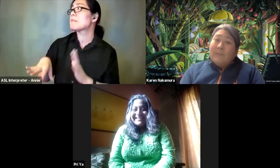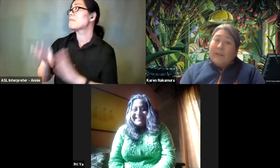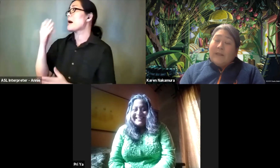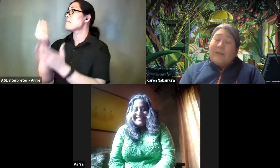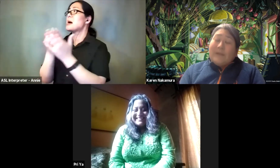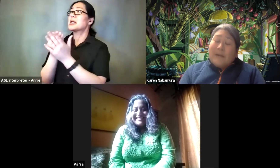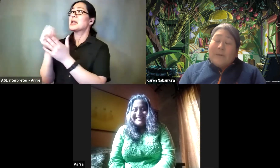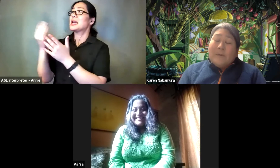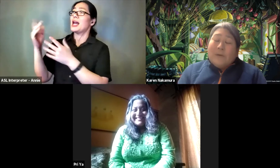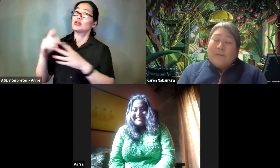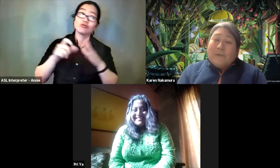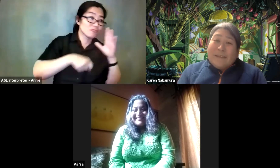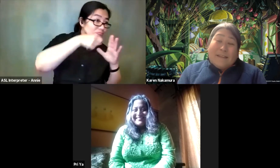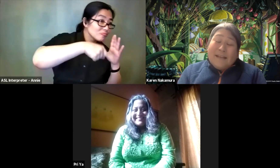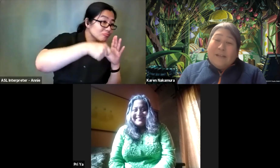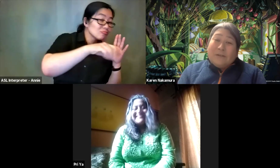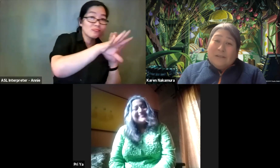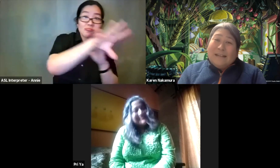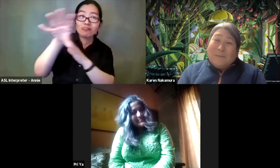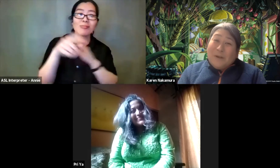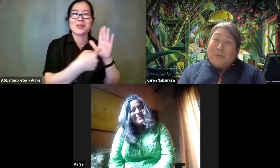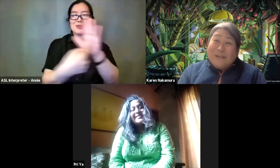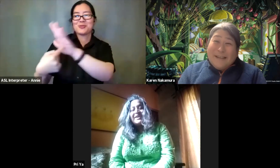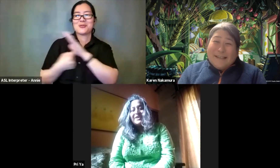Karen Nakamura: That would be wonderful Thank you I'm looking forward to.